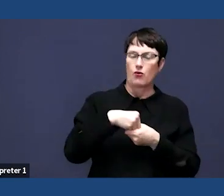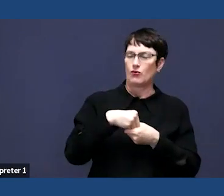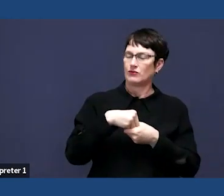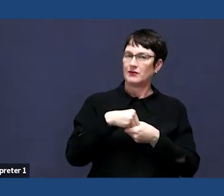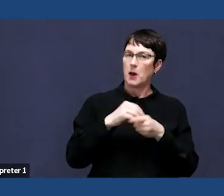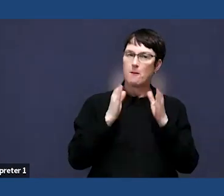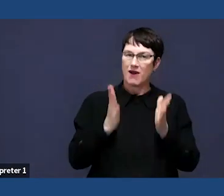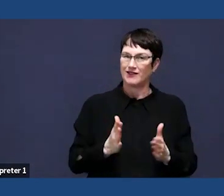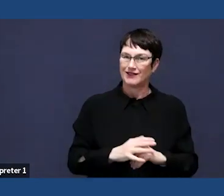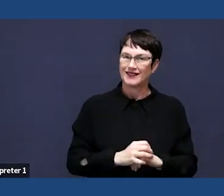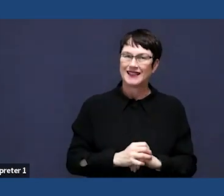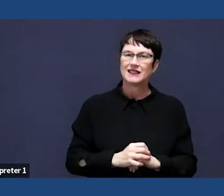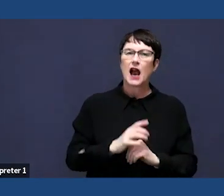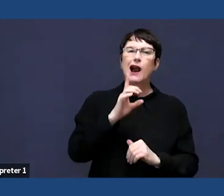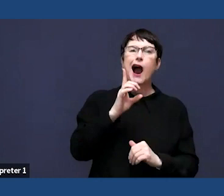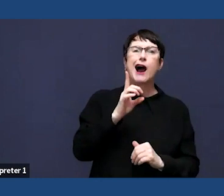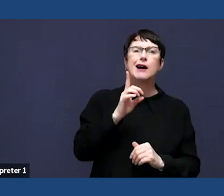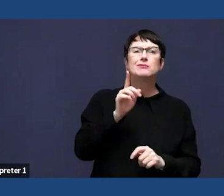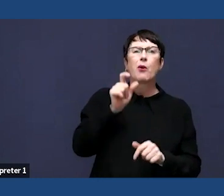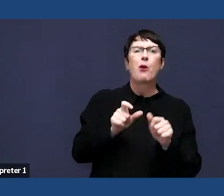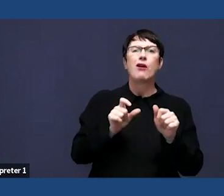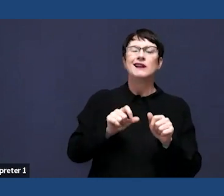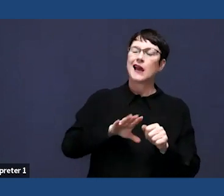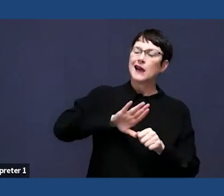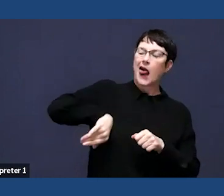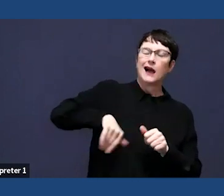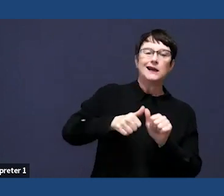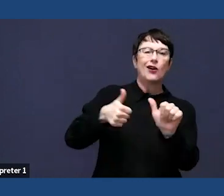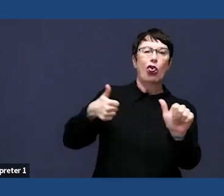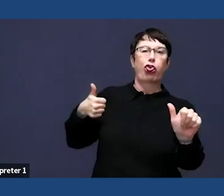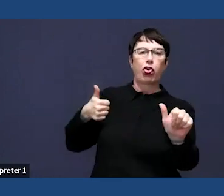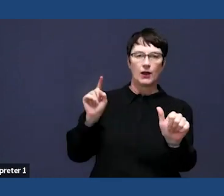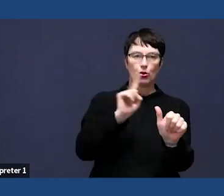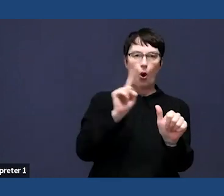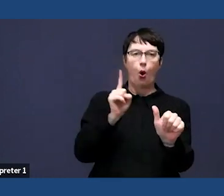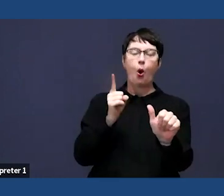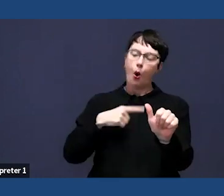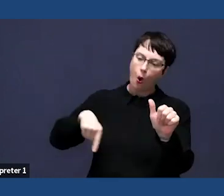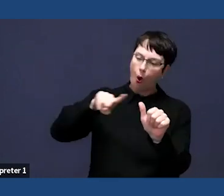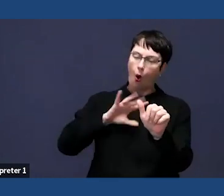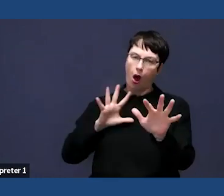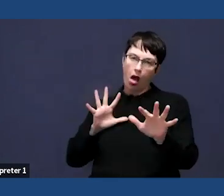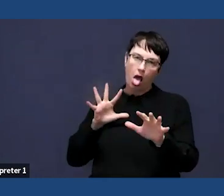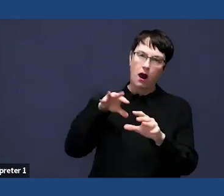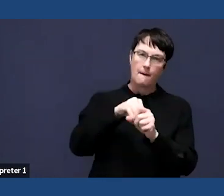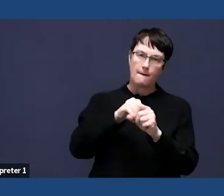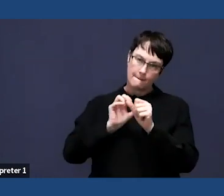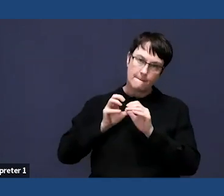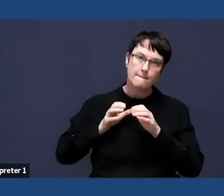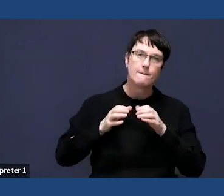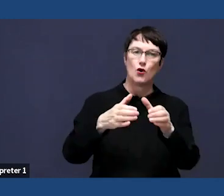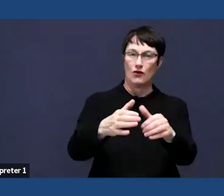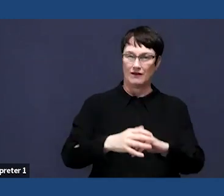Therefore, strengths and challenges in this process should always be considered so persons become actors of their own destiny.